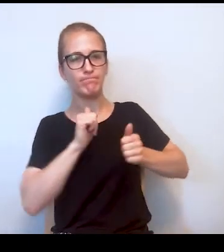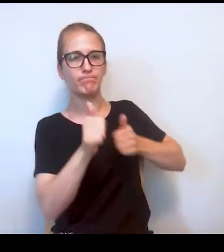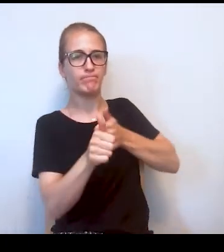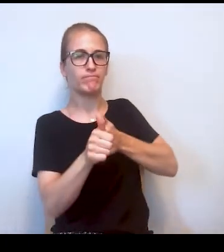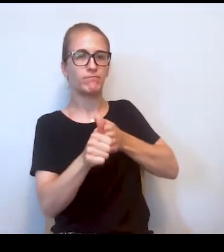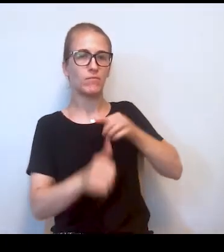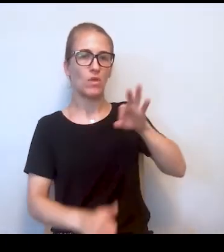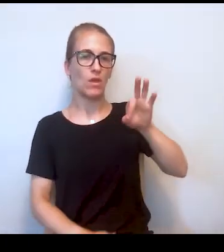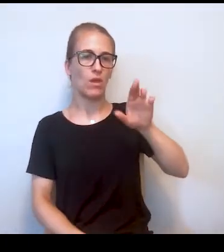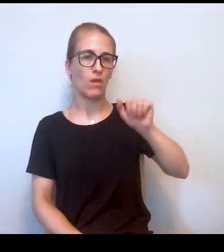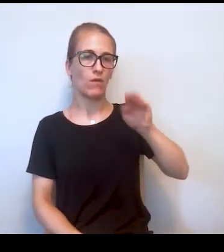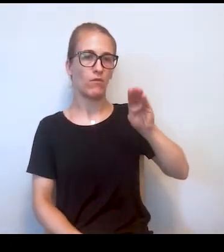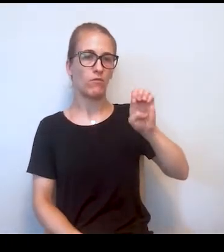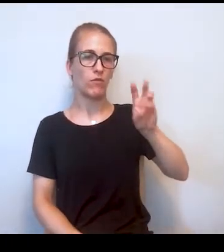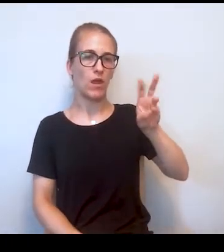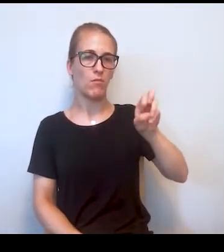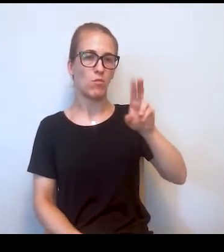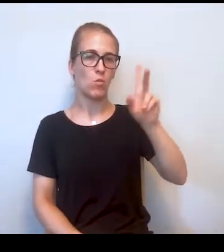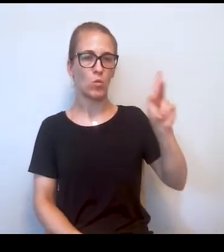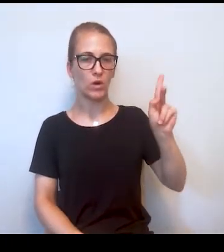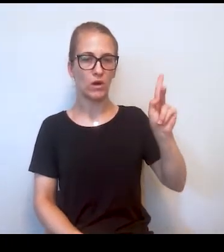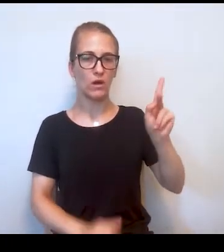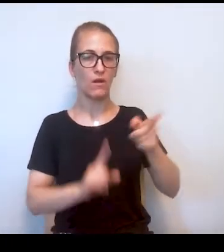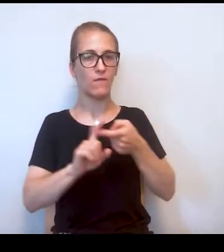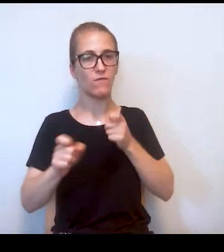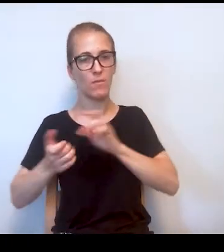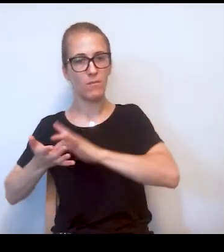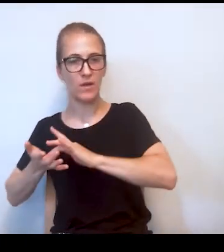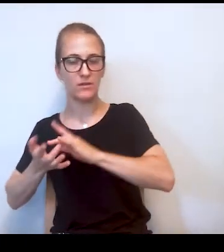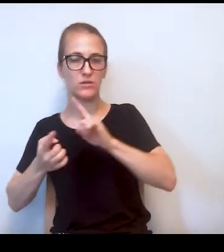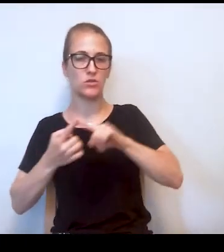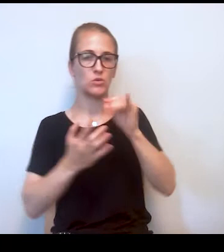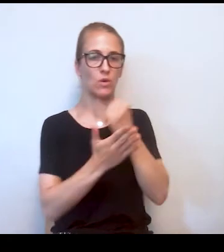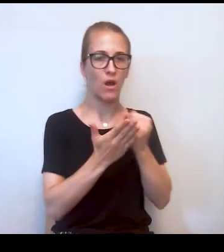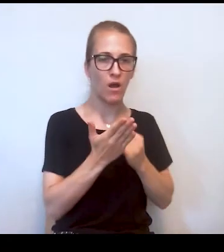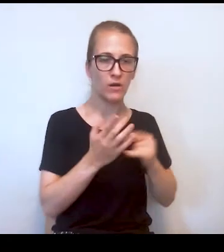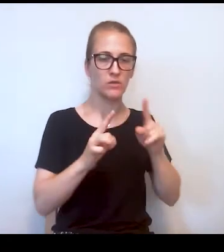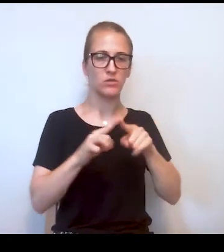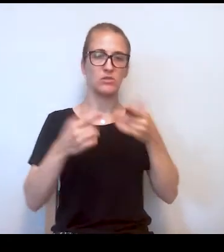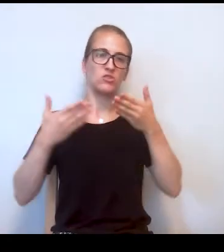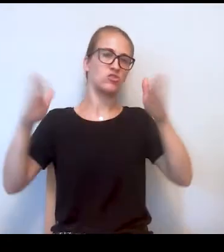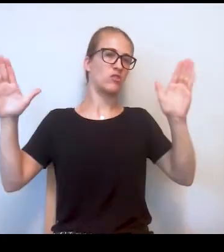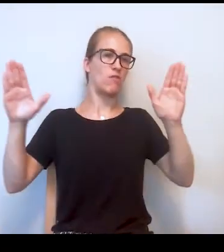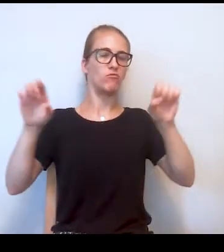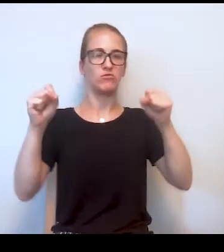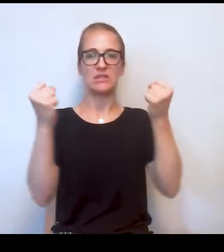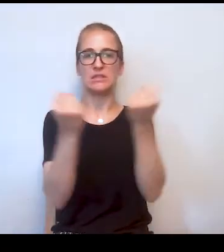to just general social systems. So I think it's certainly a conundrum,